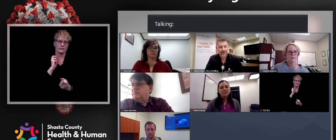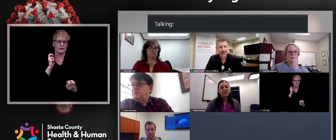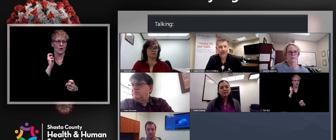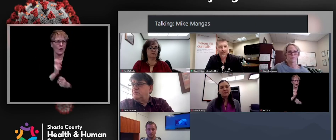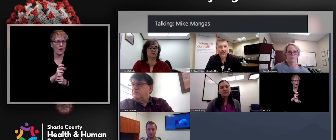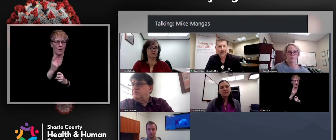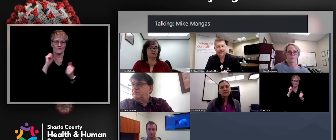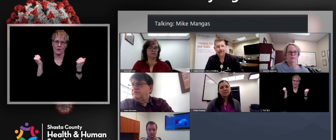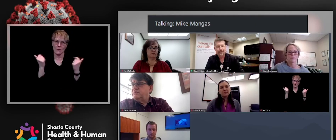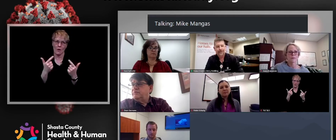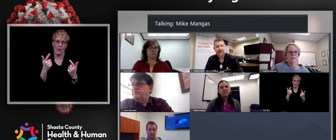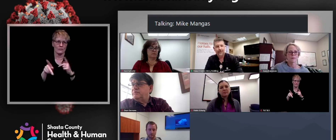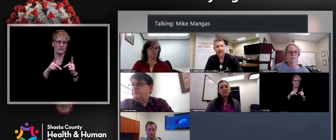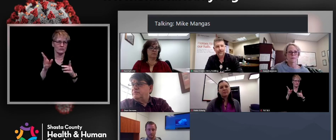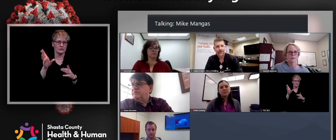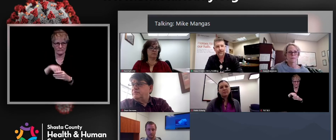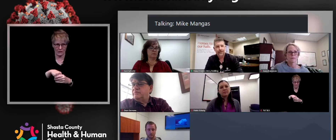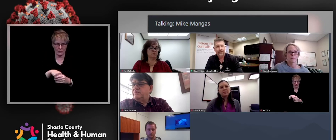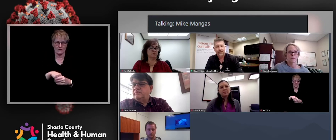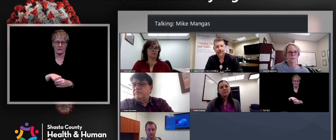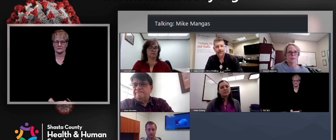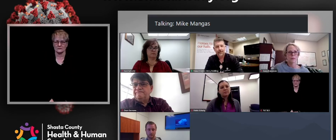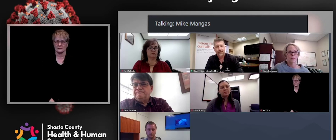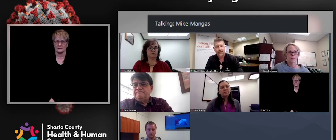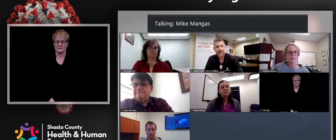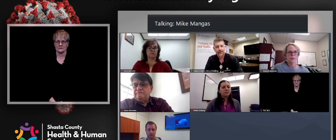Thanks, Robert. How about Mark? Mark, what's the situation at SRMC?